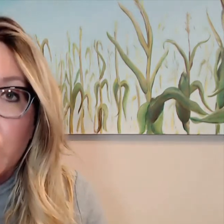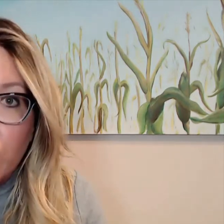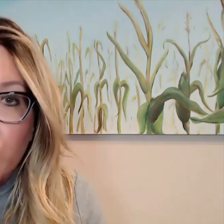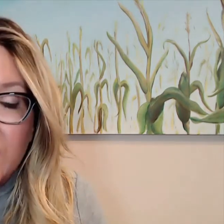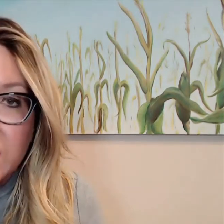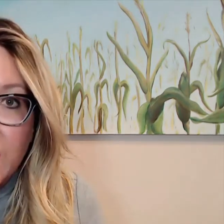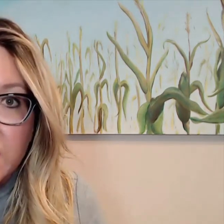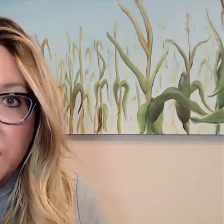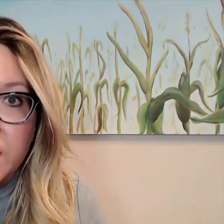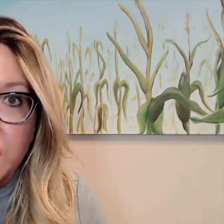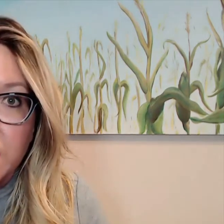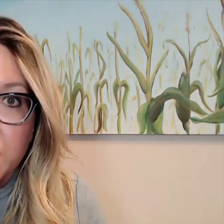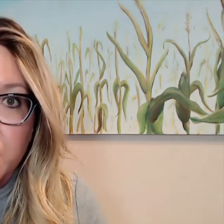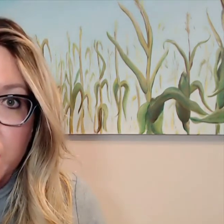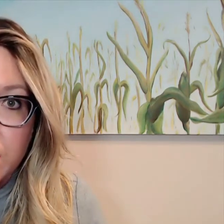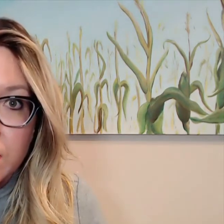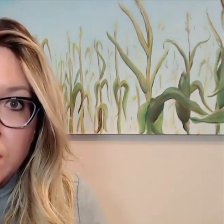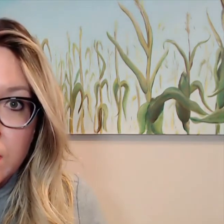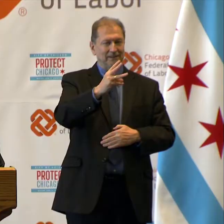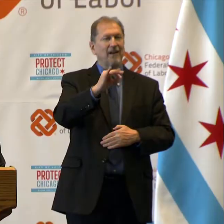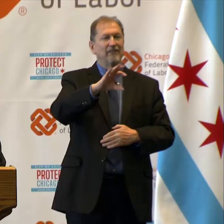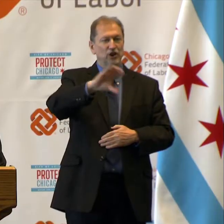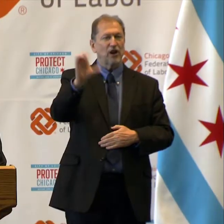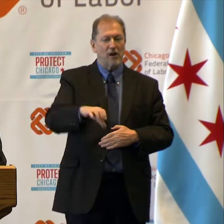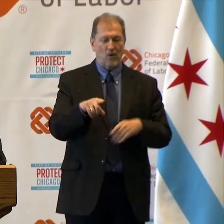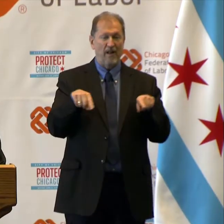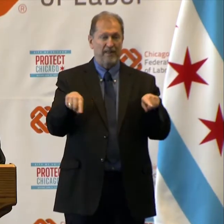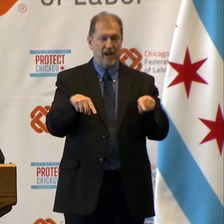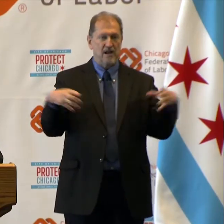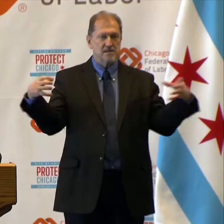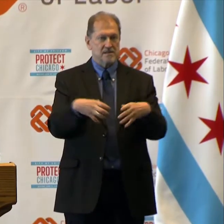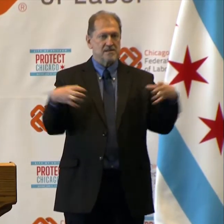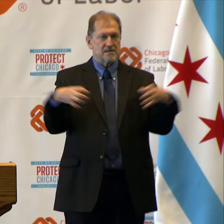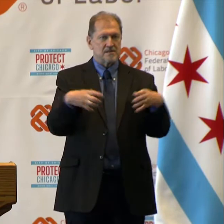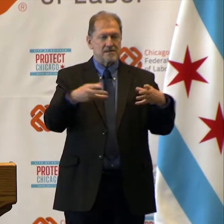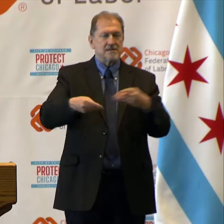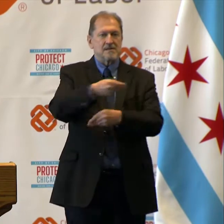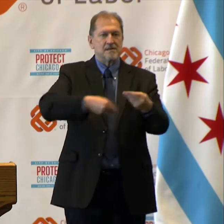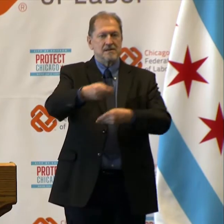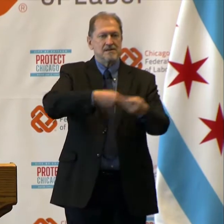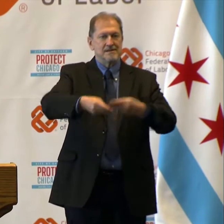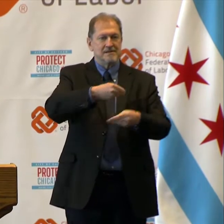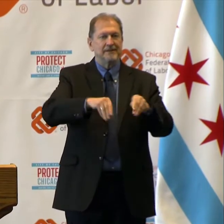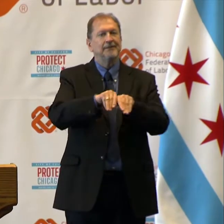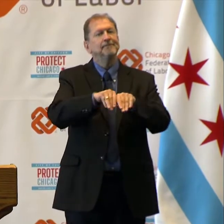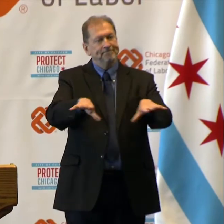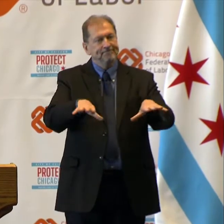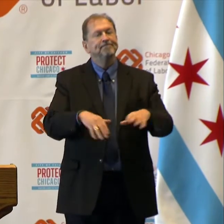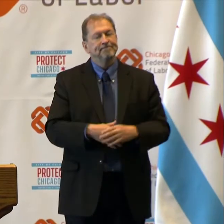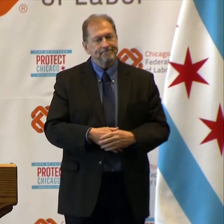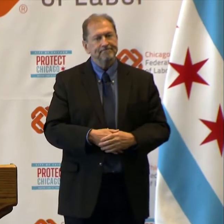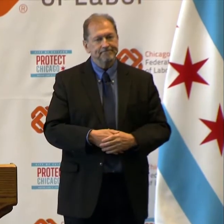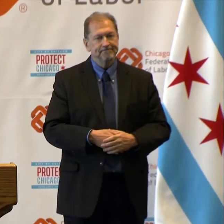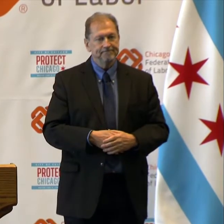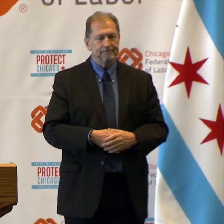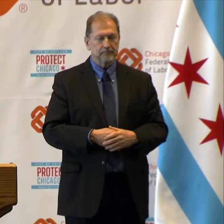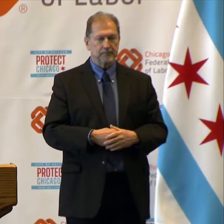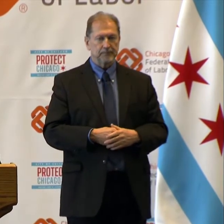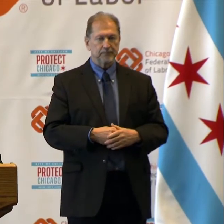AND ALSO COMING FROM THE NORTH